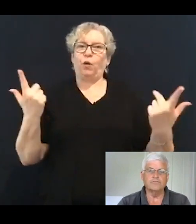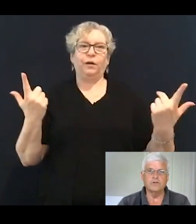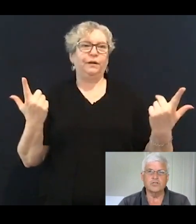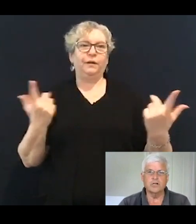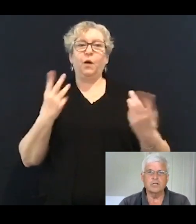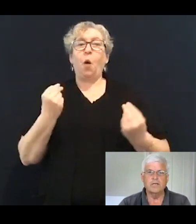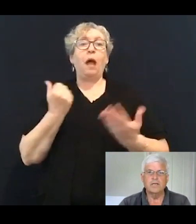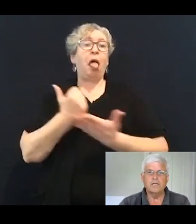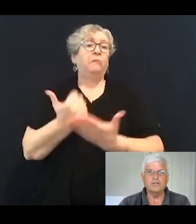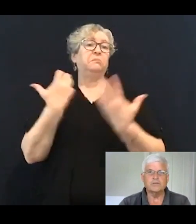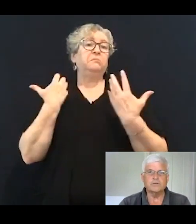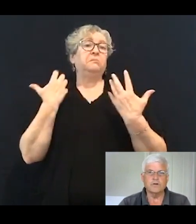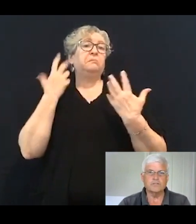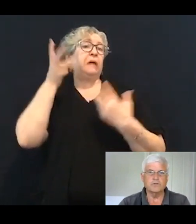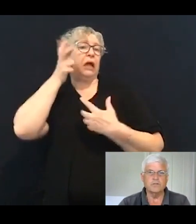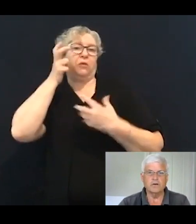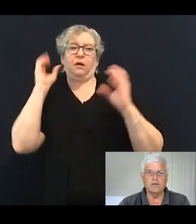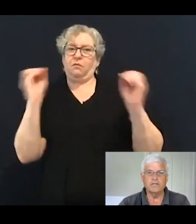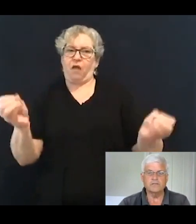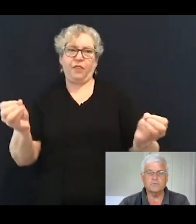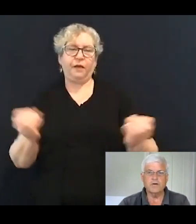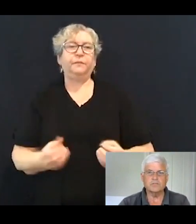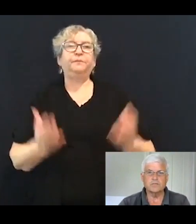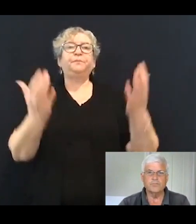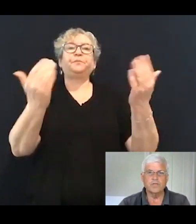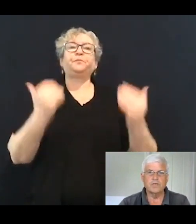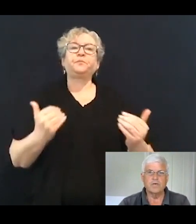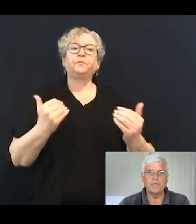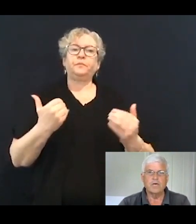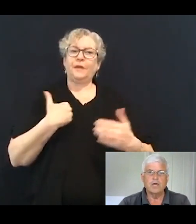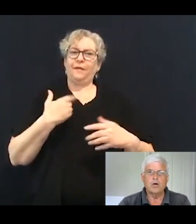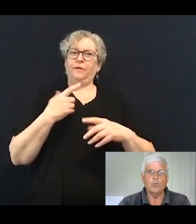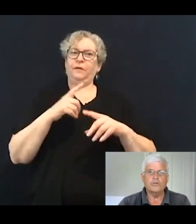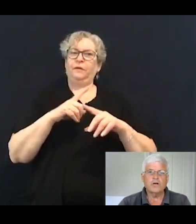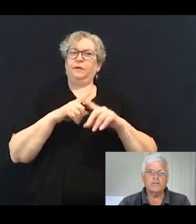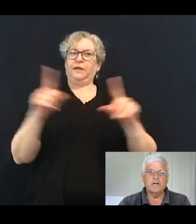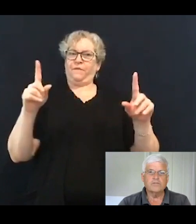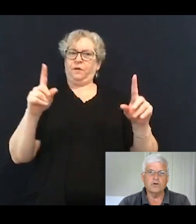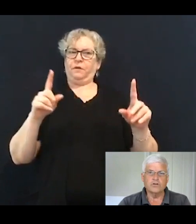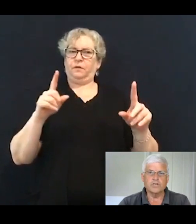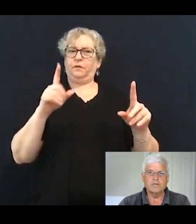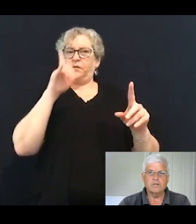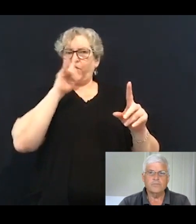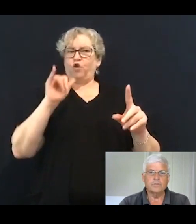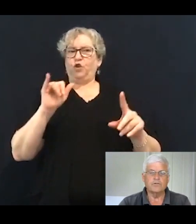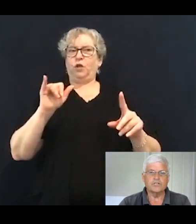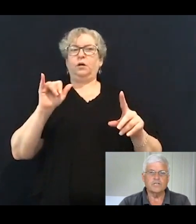It doesn't rescue the hearing in this mouse. We tried another version, version D.